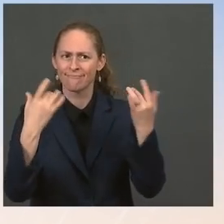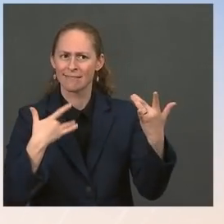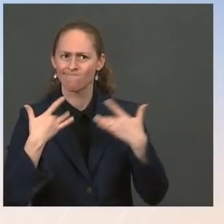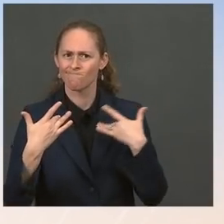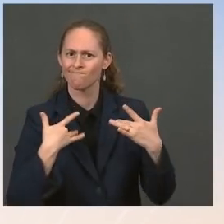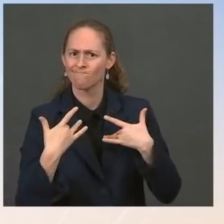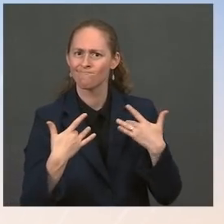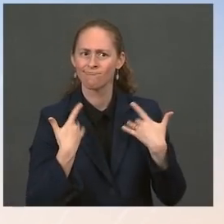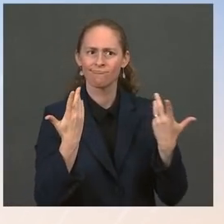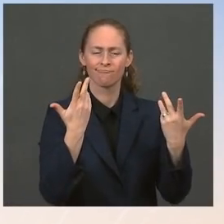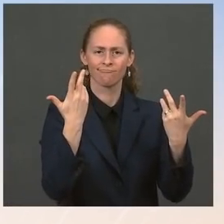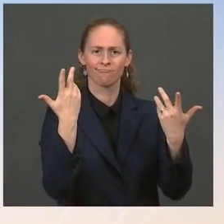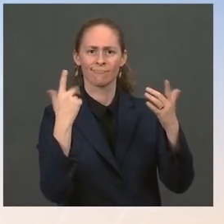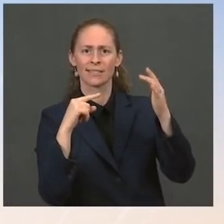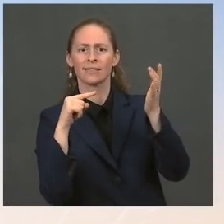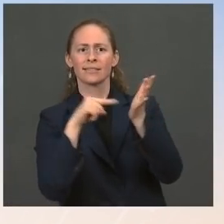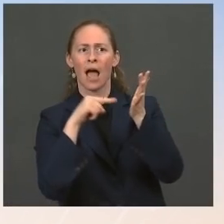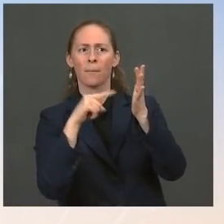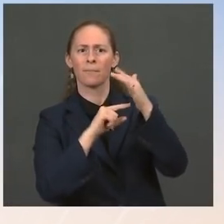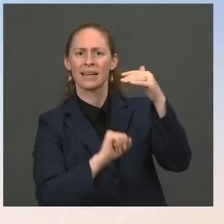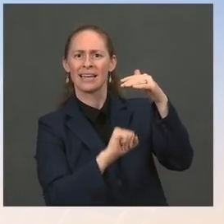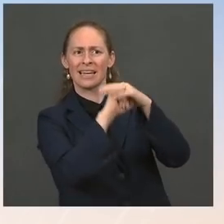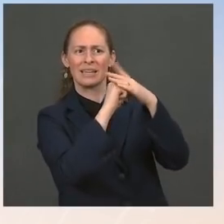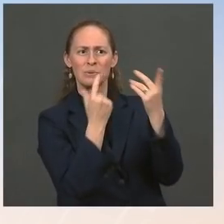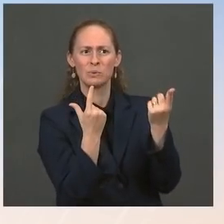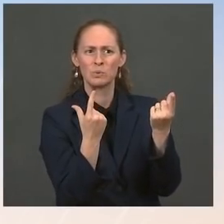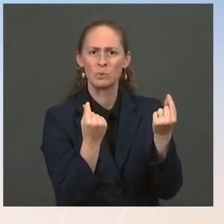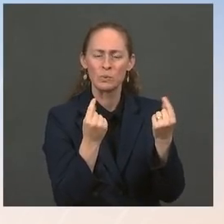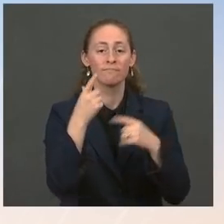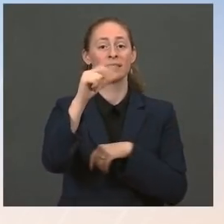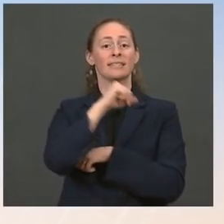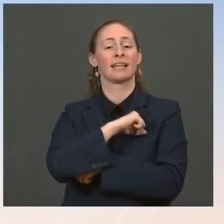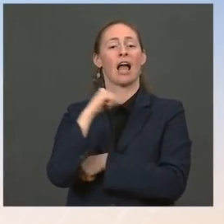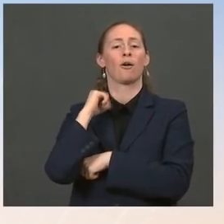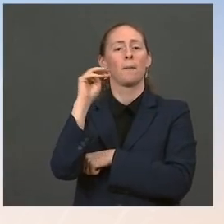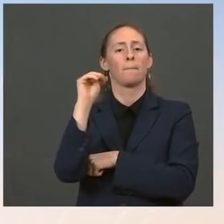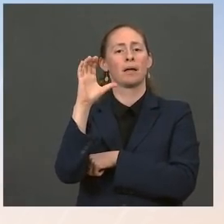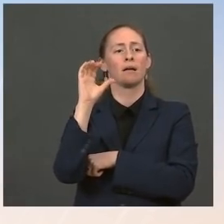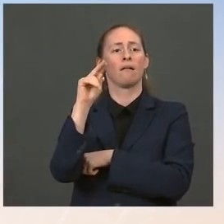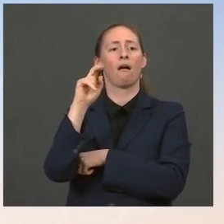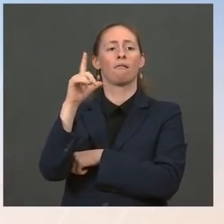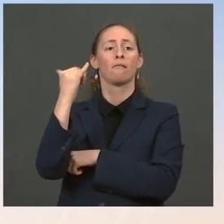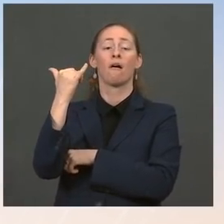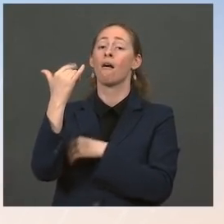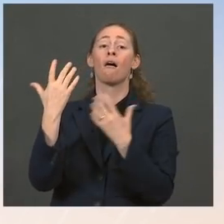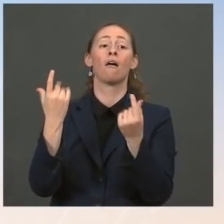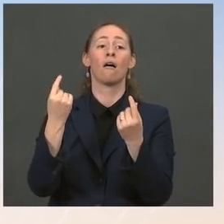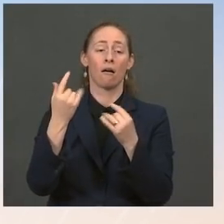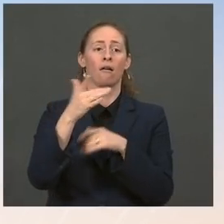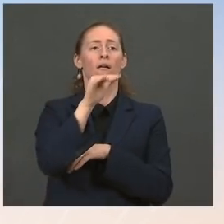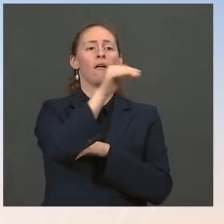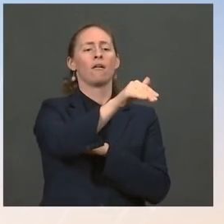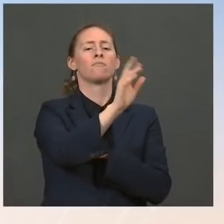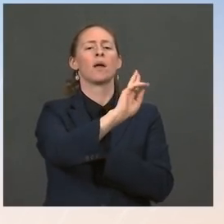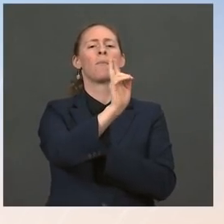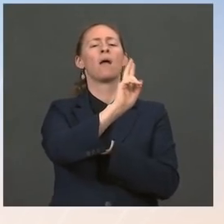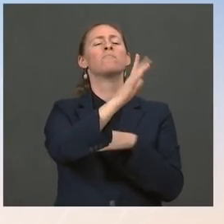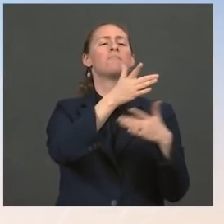So, off the top, Senator Mitch McConnell has proposed for Republicans to either support a short-term hike in the debt limit through December